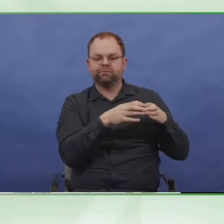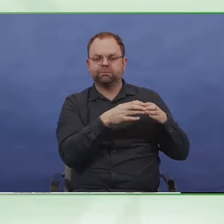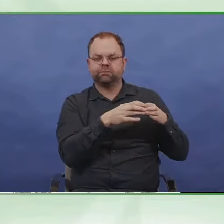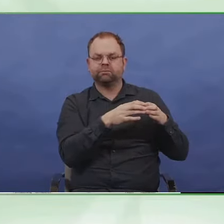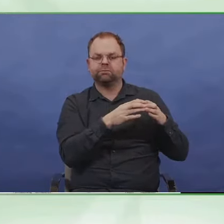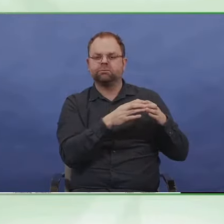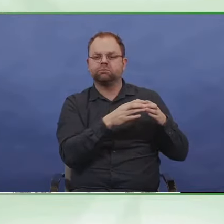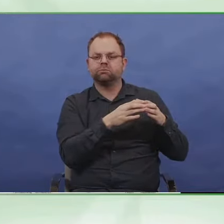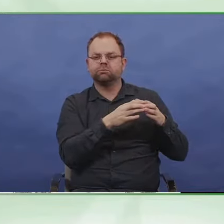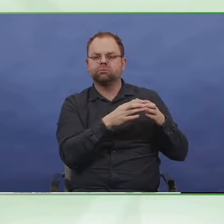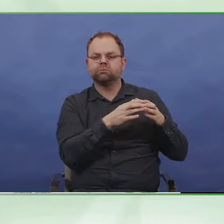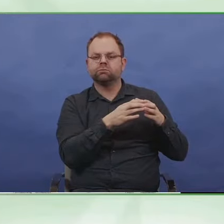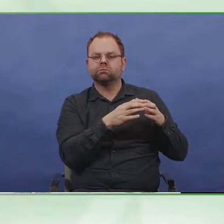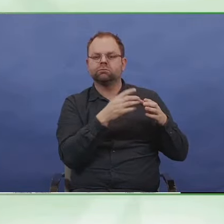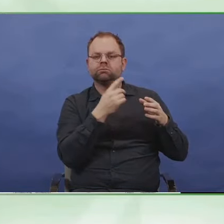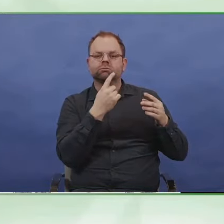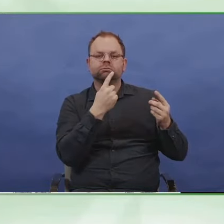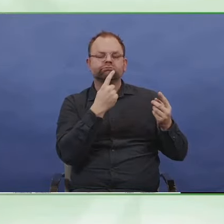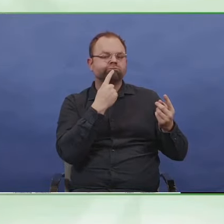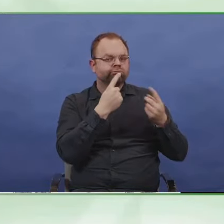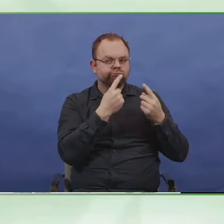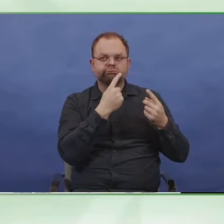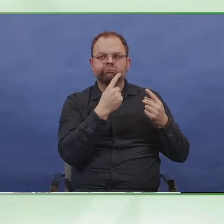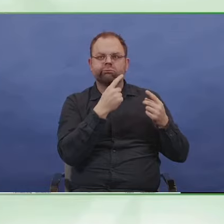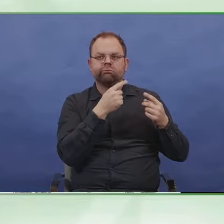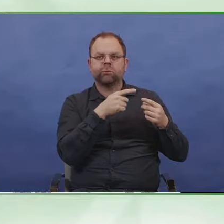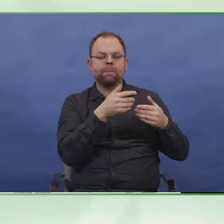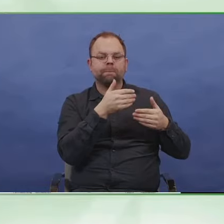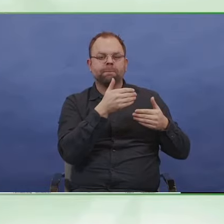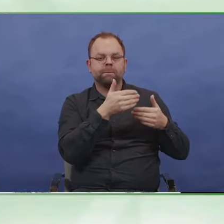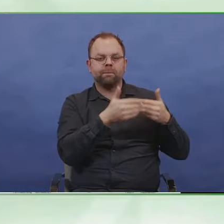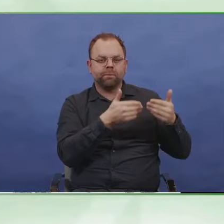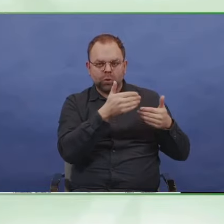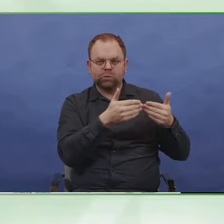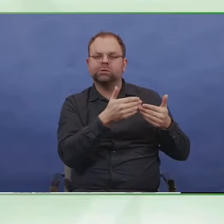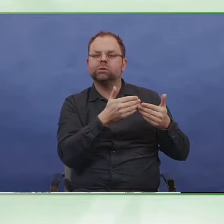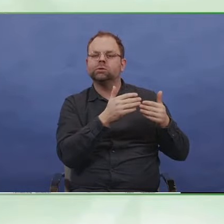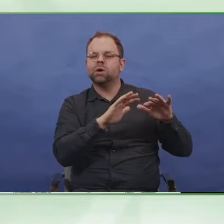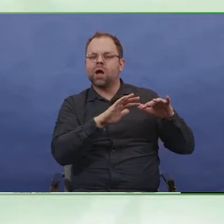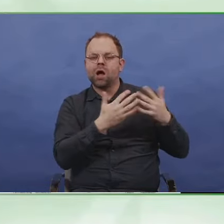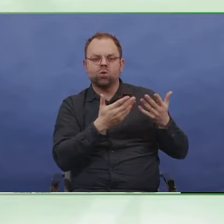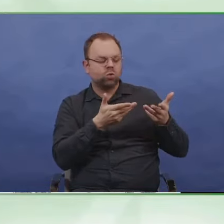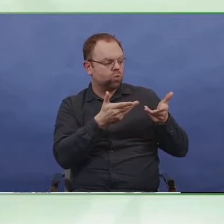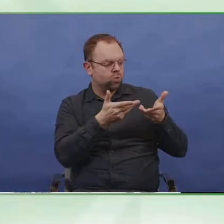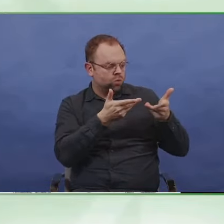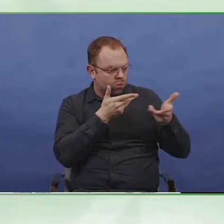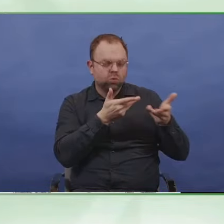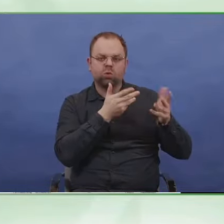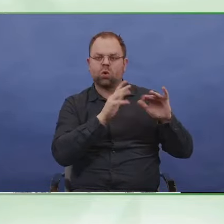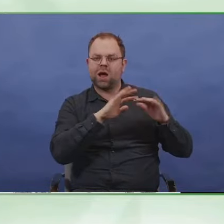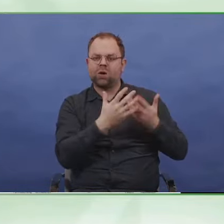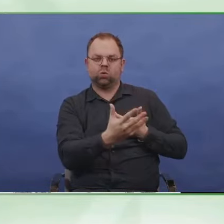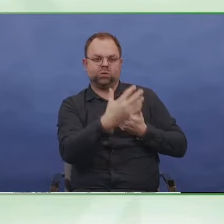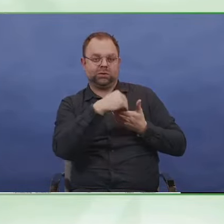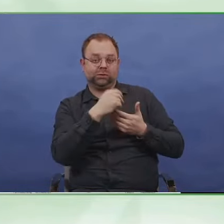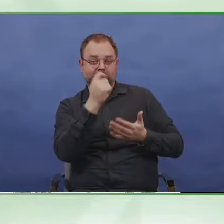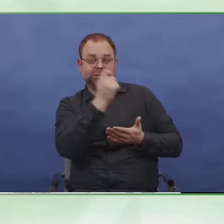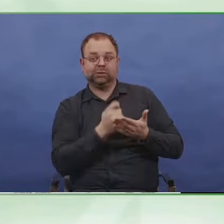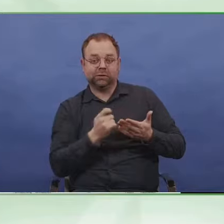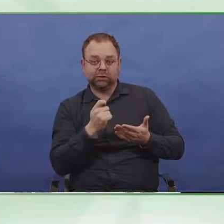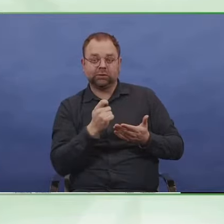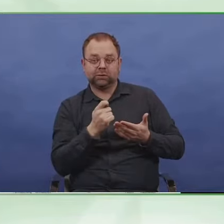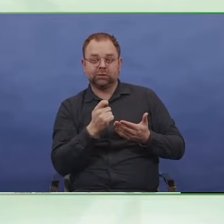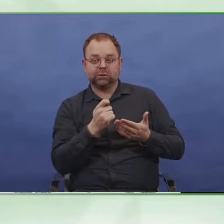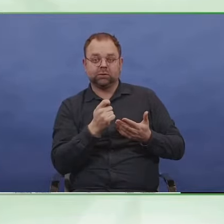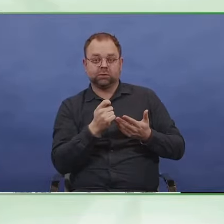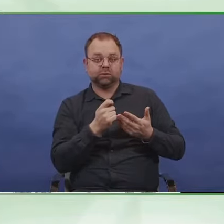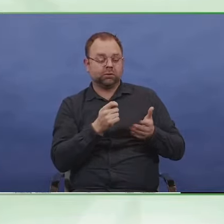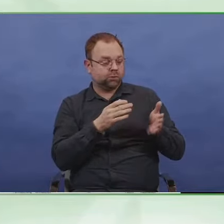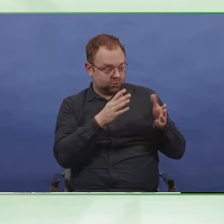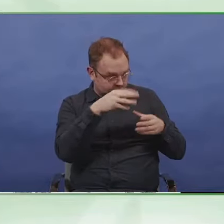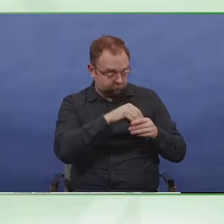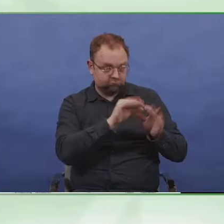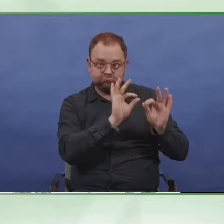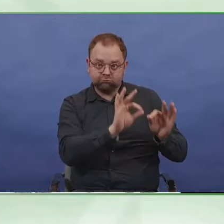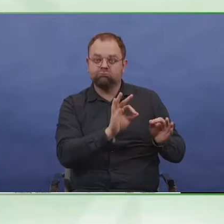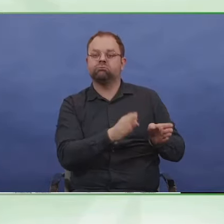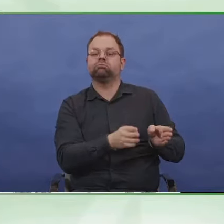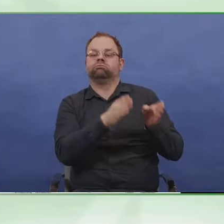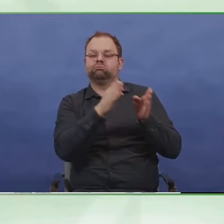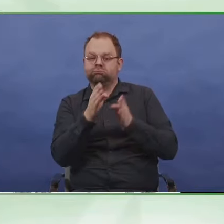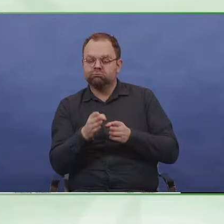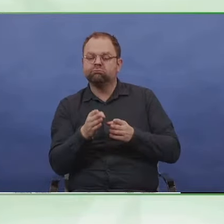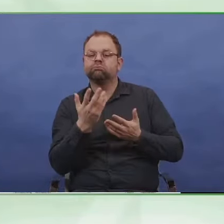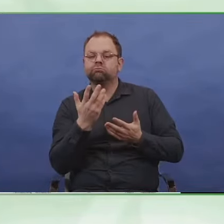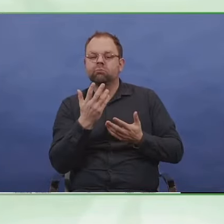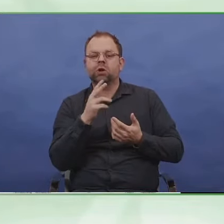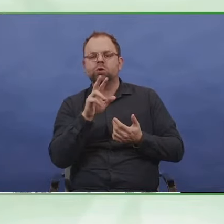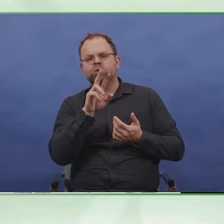And then if we did the same thing at 50%, 90%, 100%, with ending